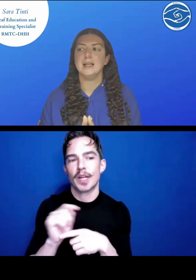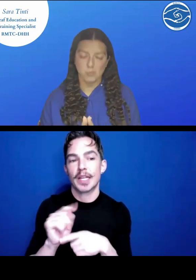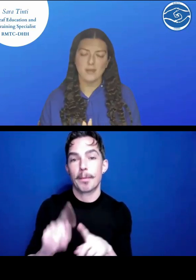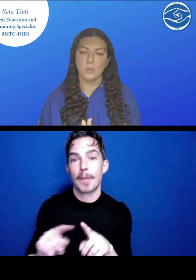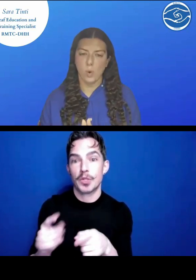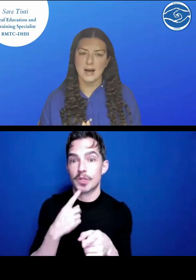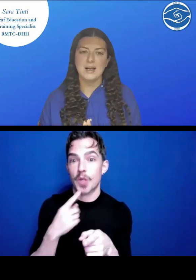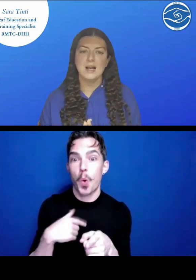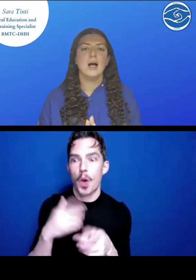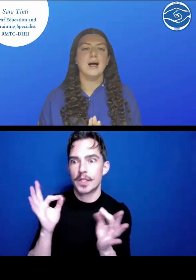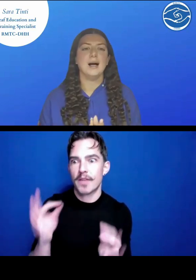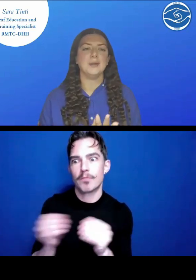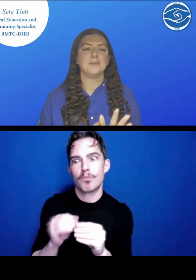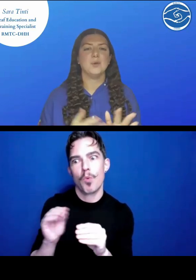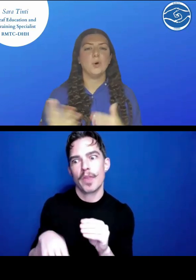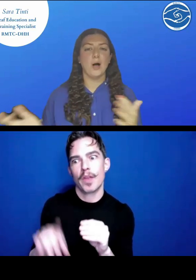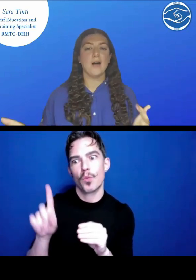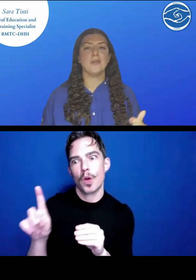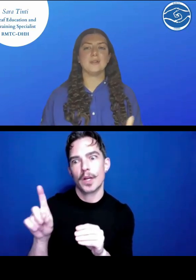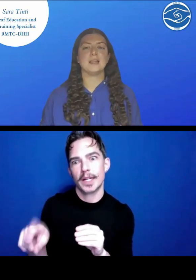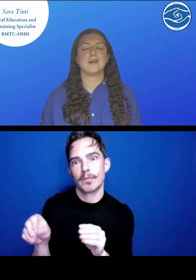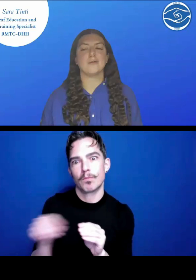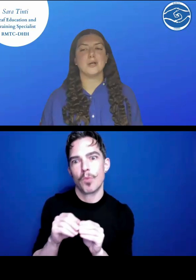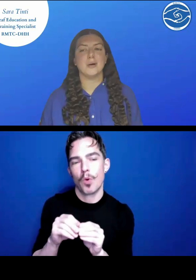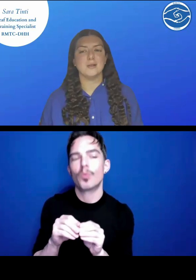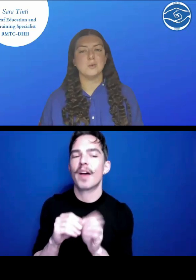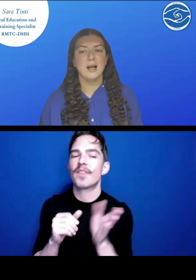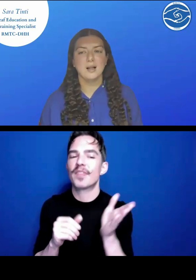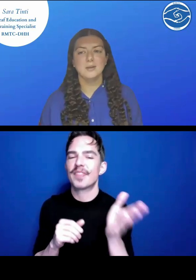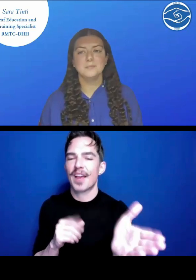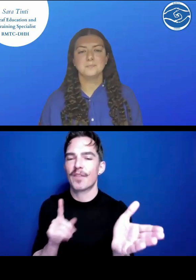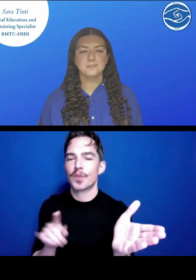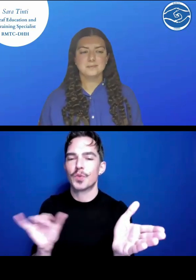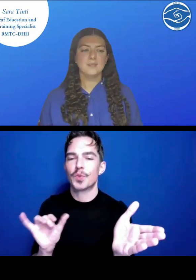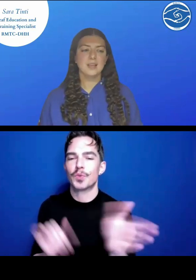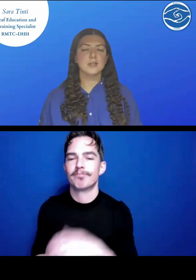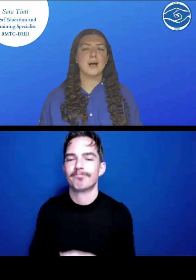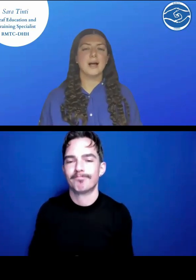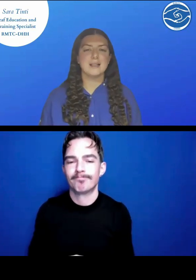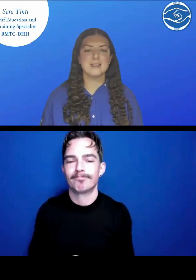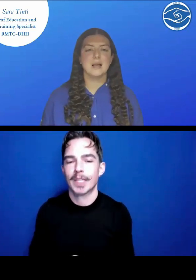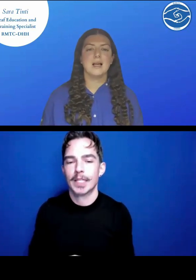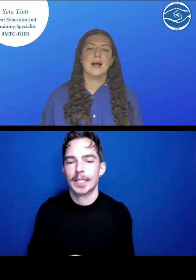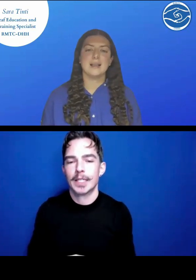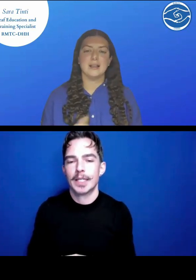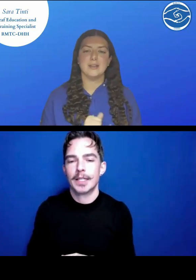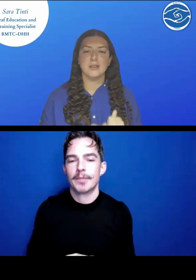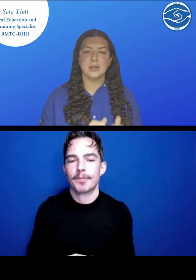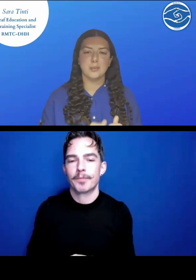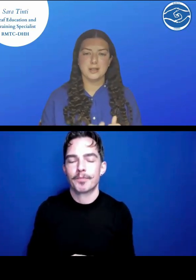need more than one. We'll have those in there for you as well. So, as I get the 3D